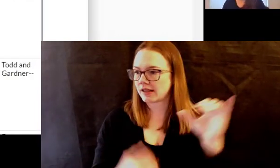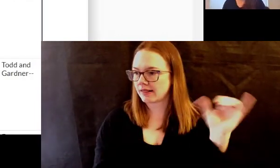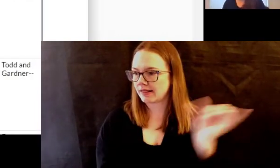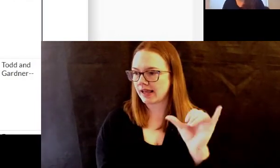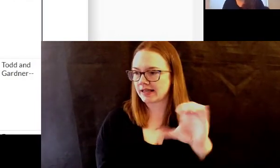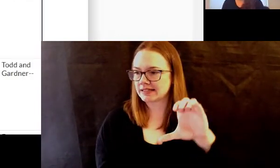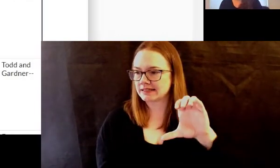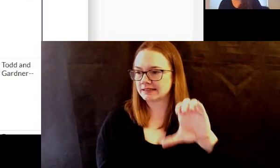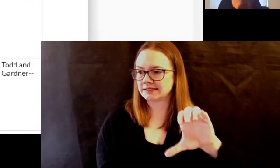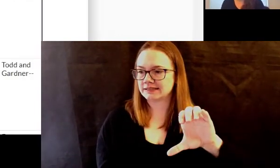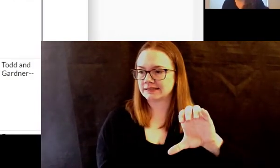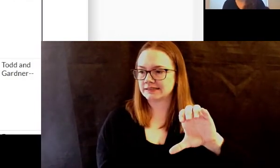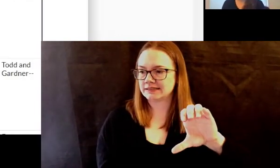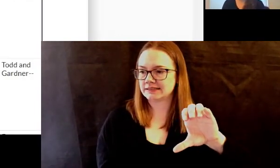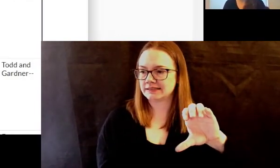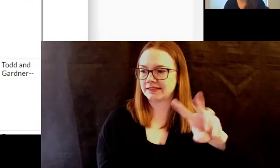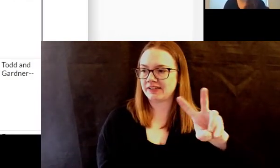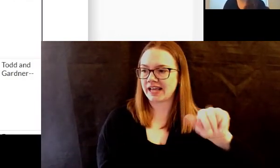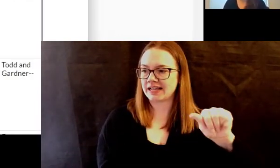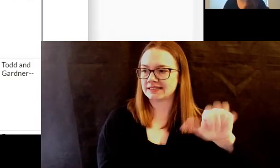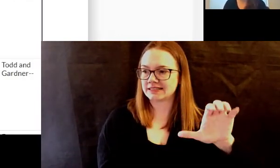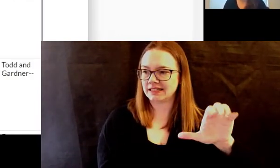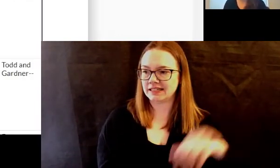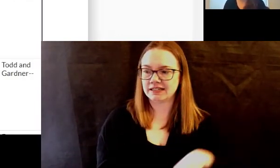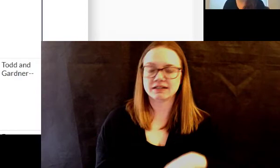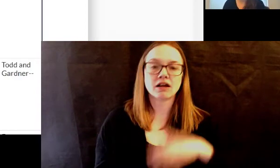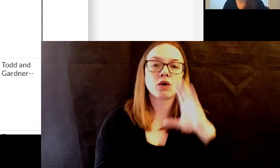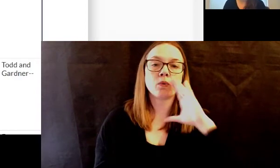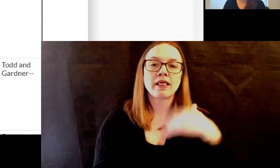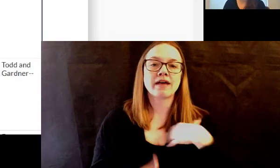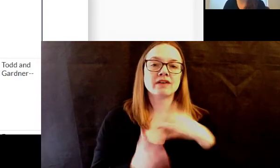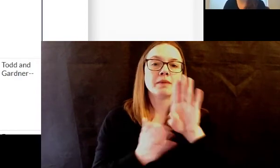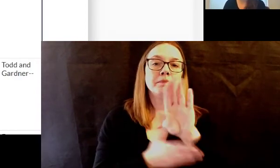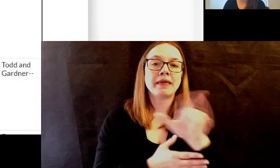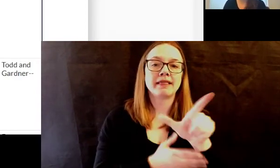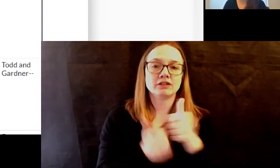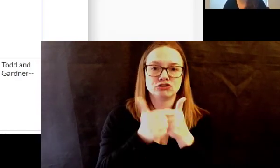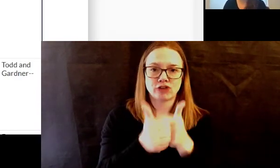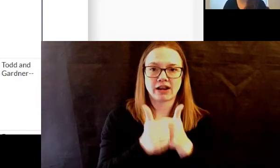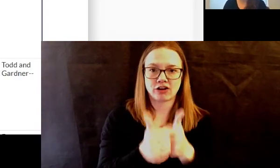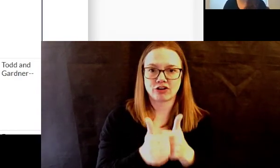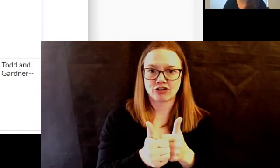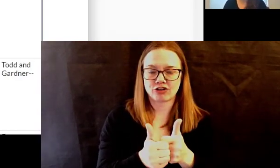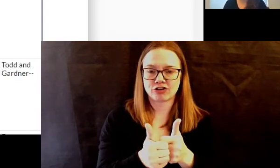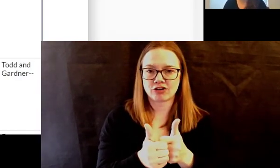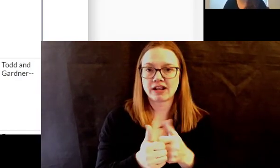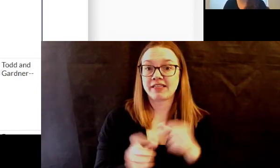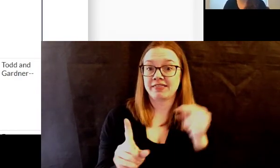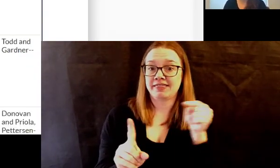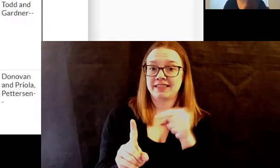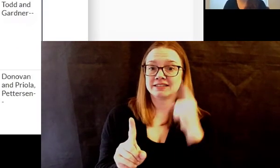Now this is the 2020 session tracker. So all of these bills have been resolved one way or another.